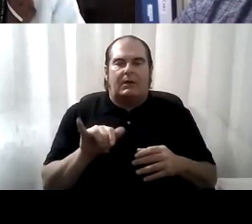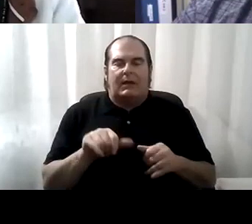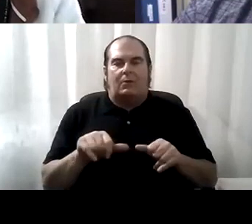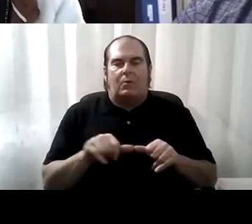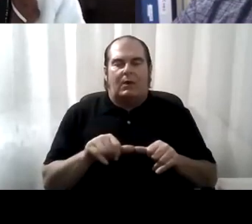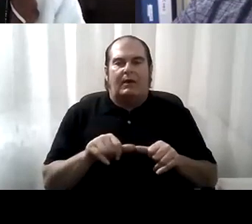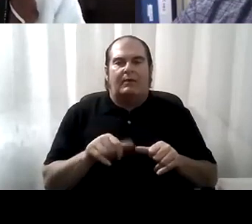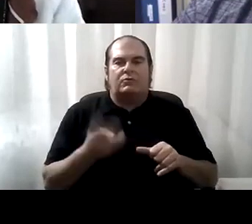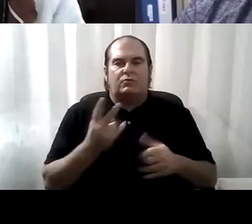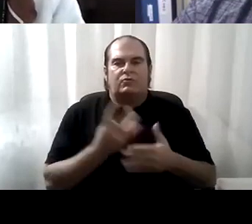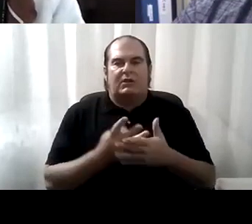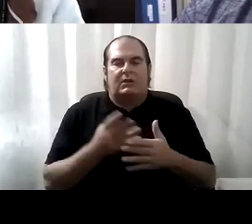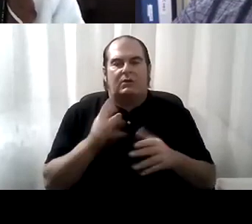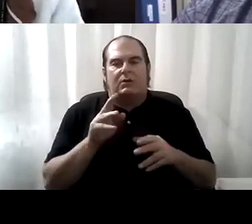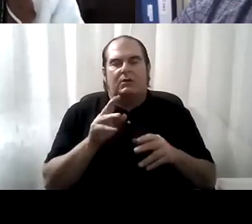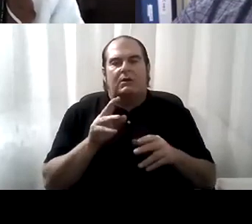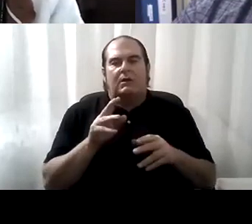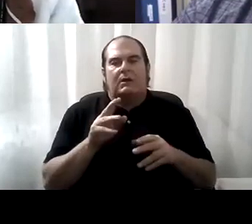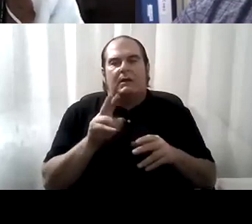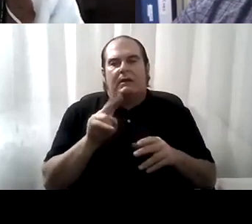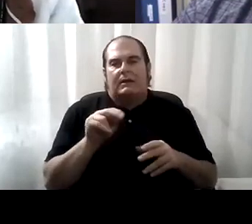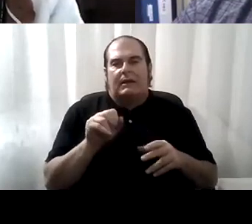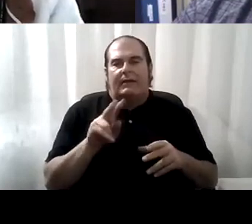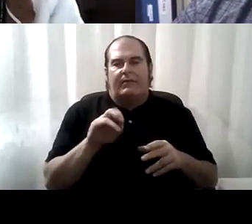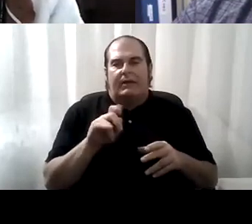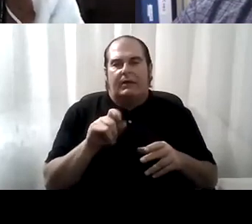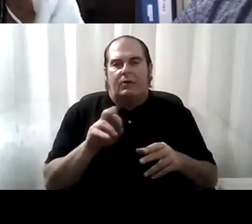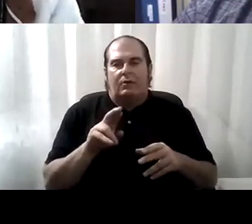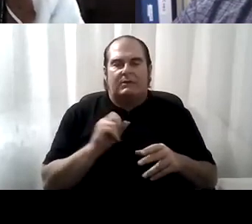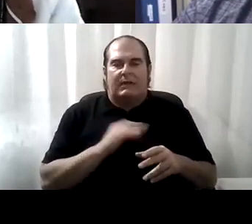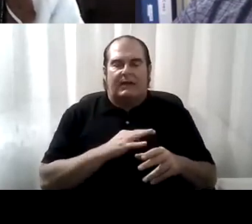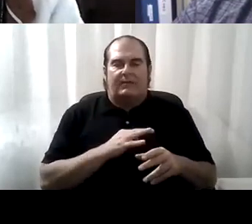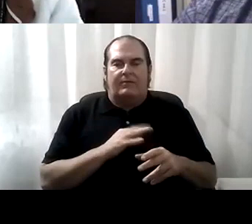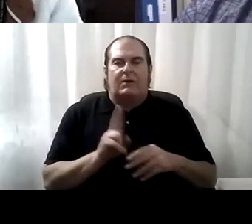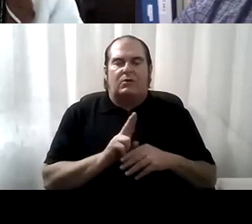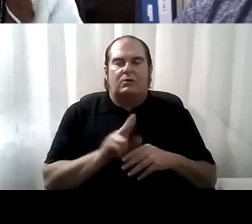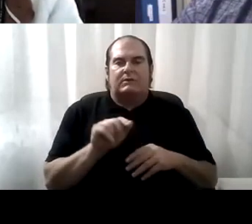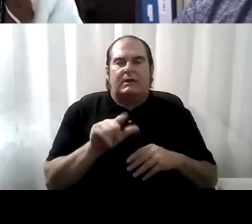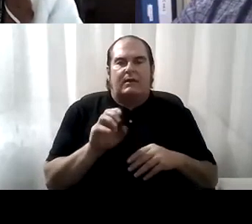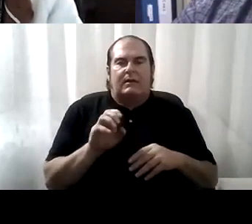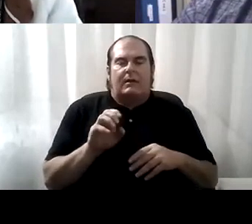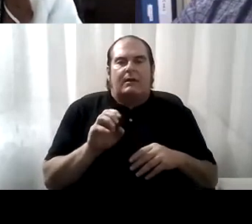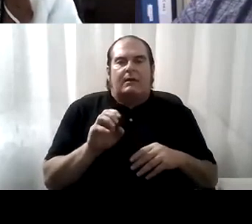work here out of the Taylor county jail but use telemedicine to connect to the four other rural jails.